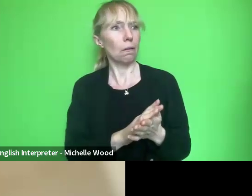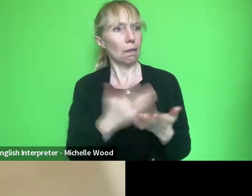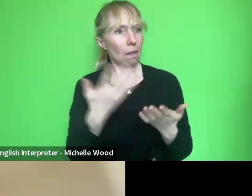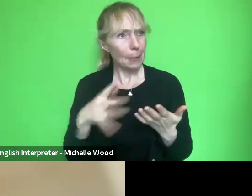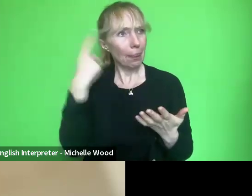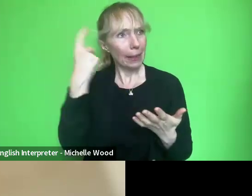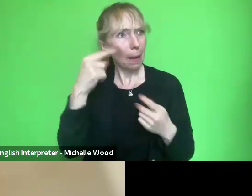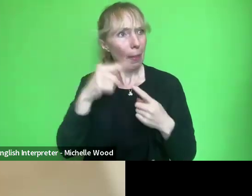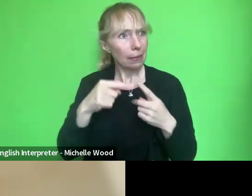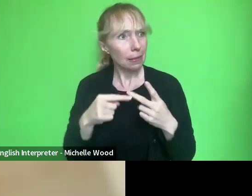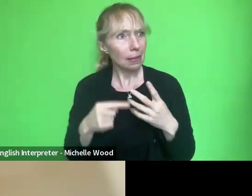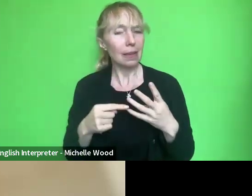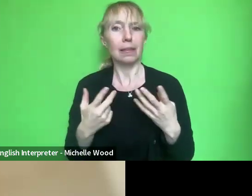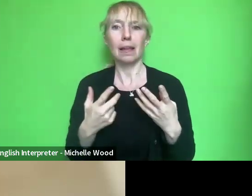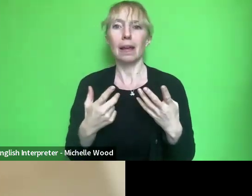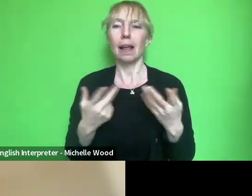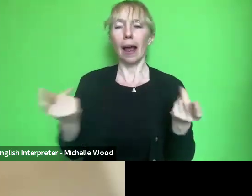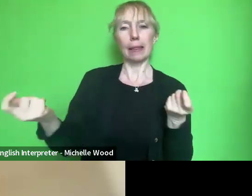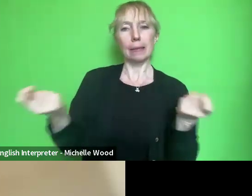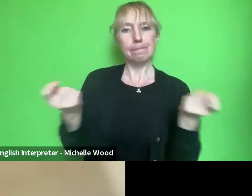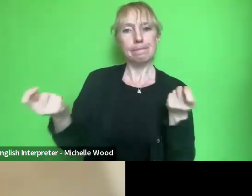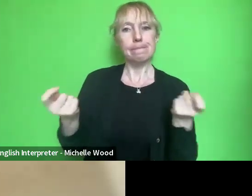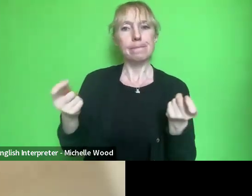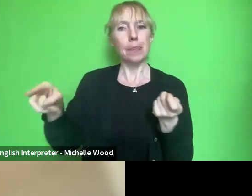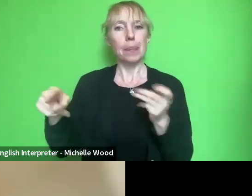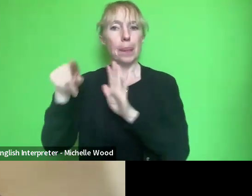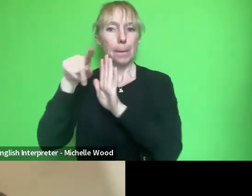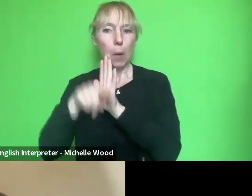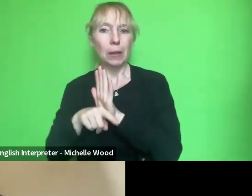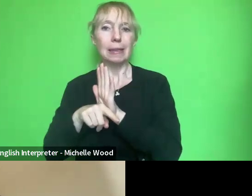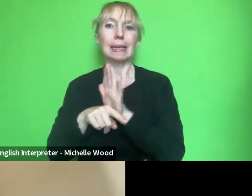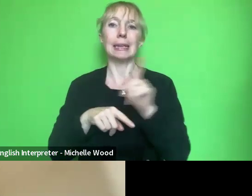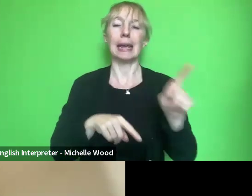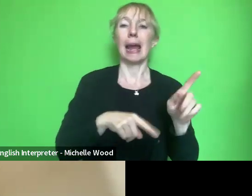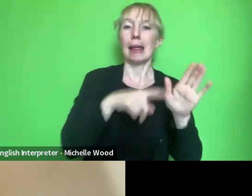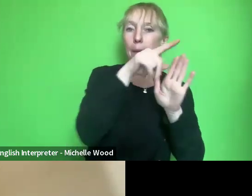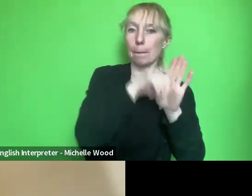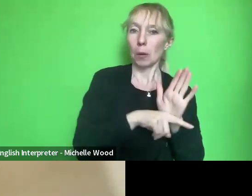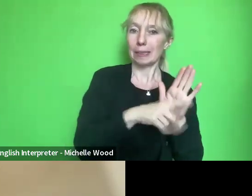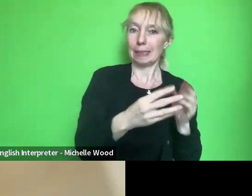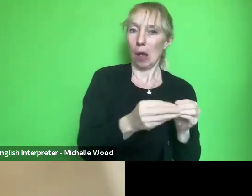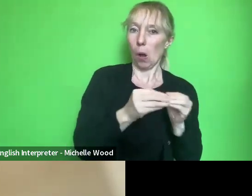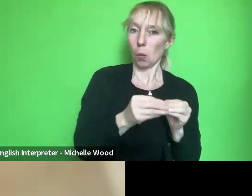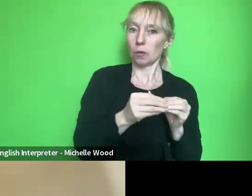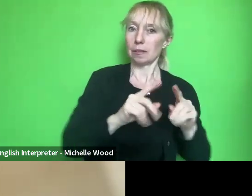kind of acting then as the conduit between those policies and policyholders and the different groups that they may